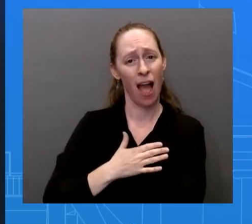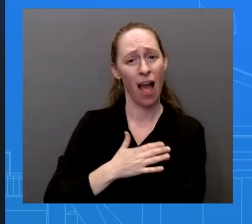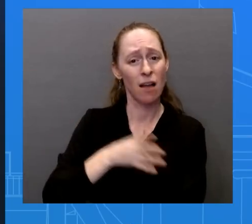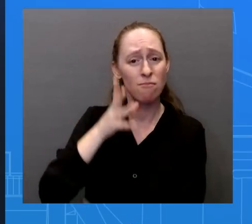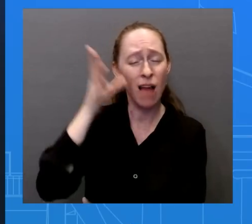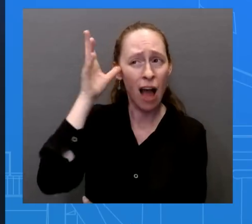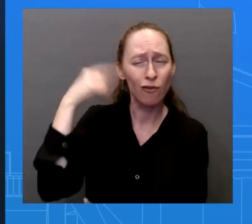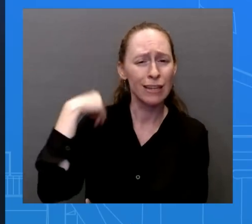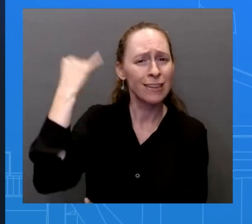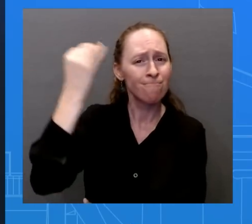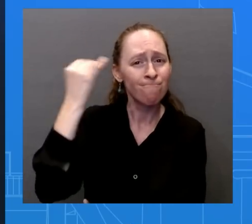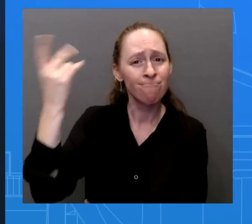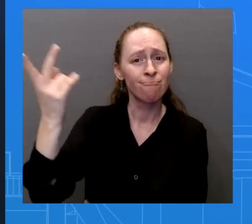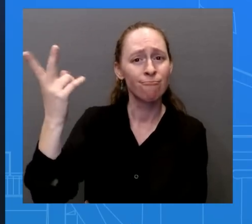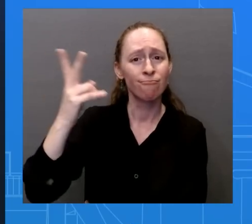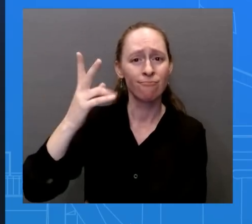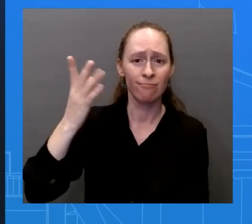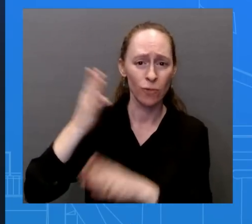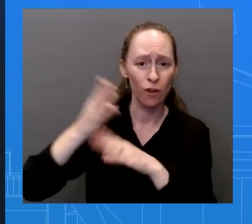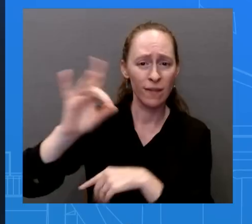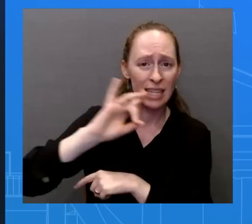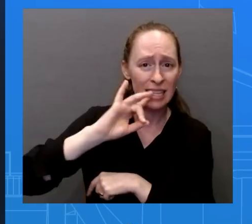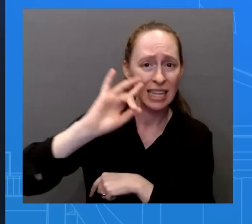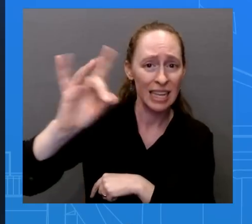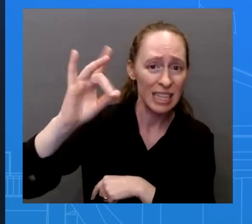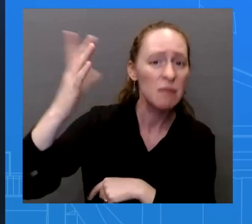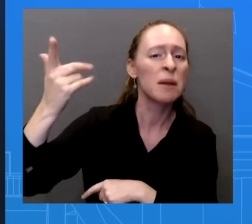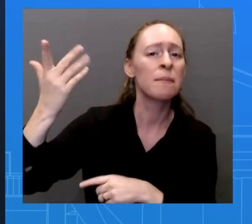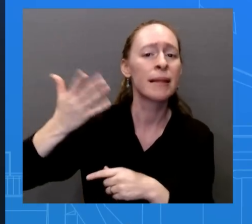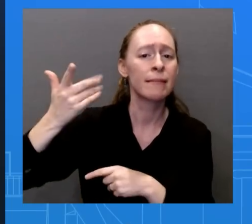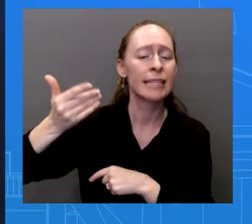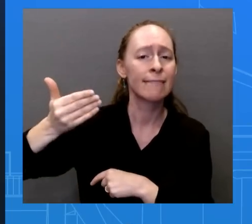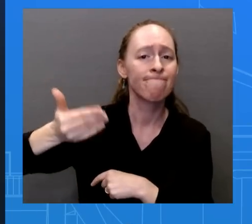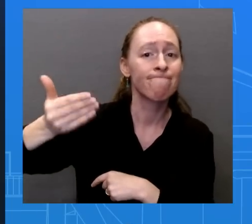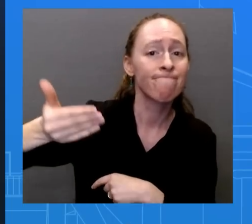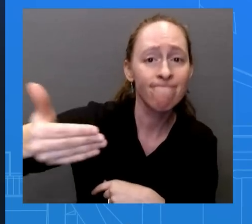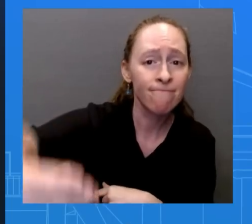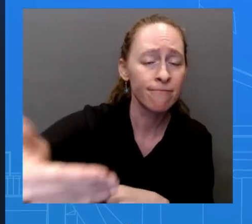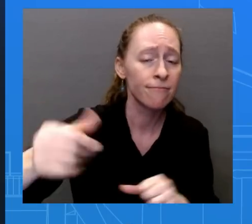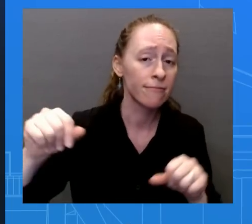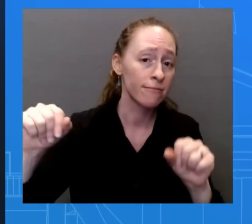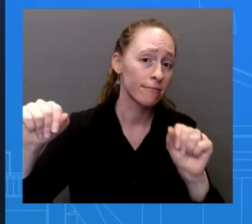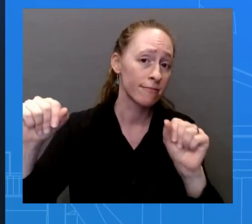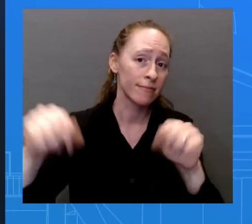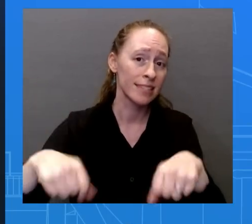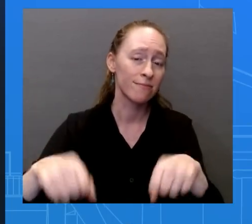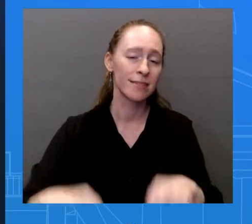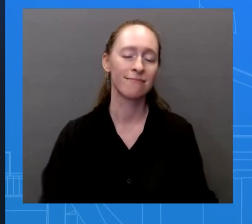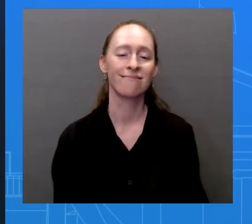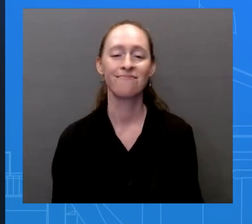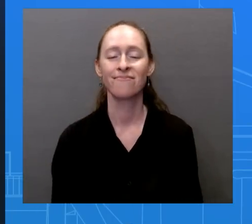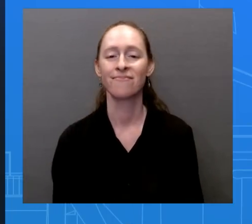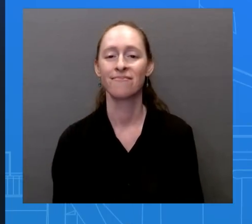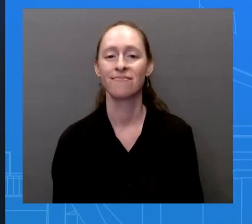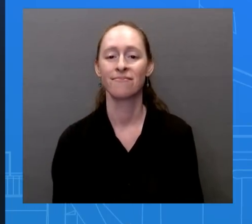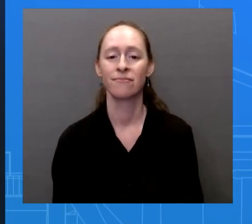And if it turns out that, for them, an additional shot -- let's say in the spring -- is useful, obviously we're going to make sure that we do everything we can to make that available.